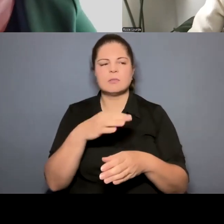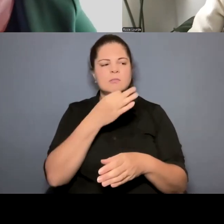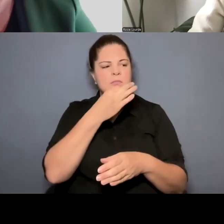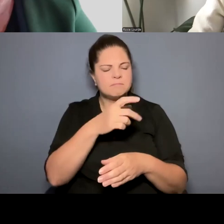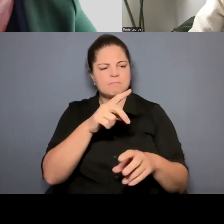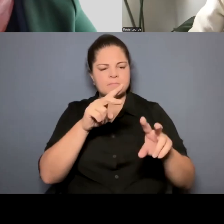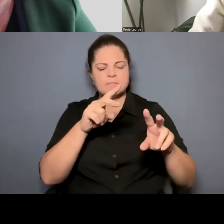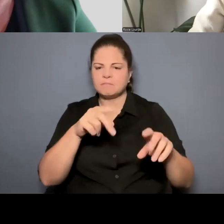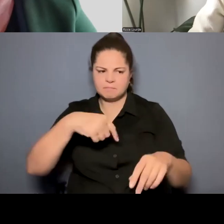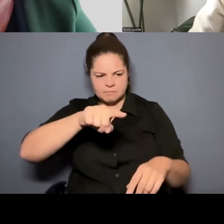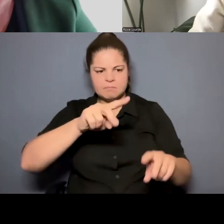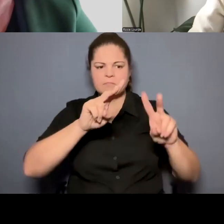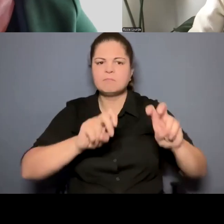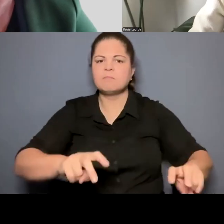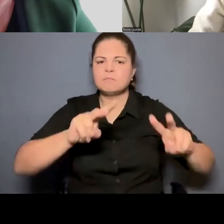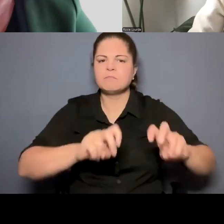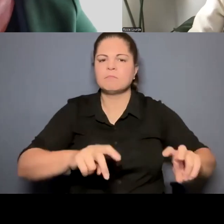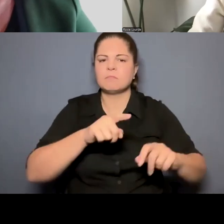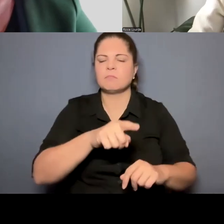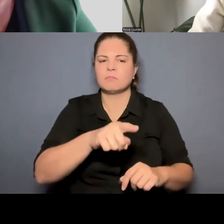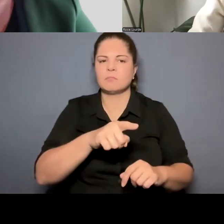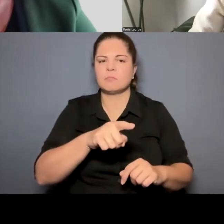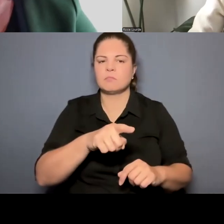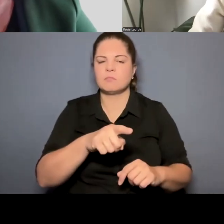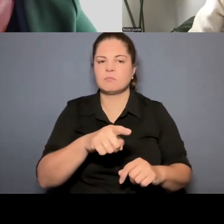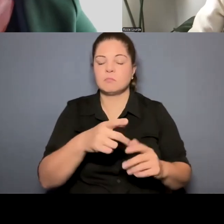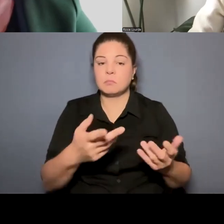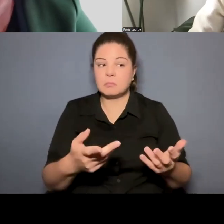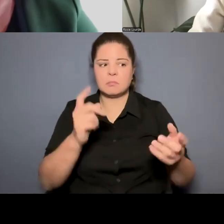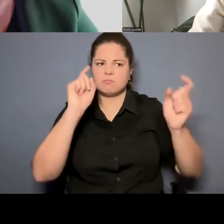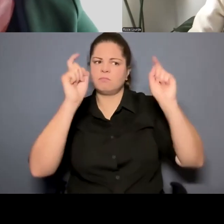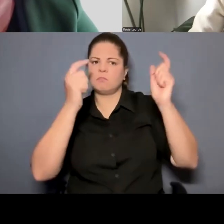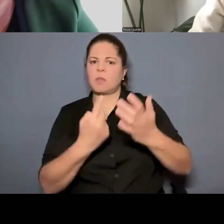if particularly if they are places where concerning things occur.